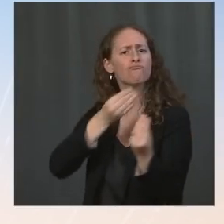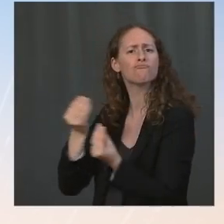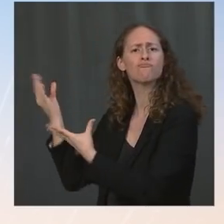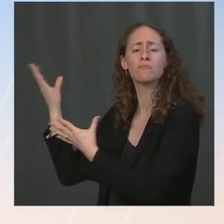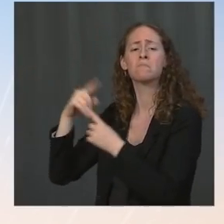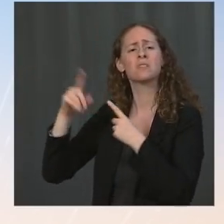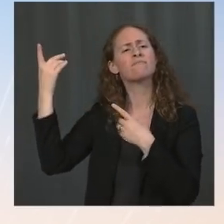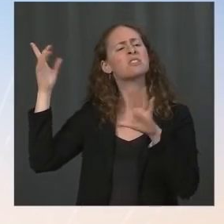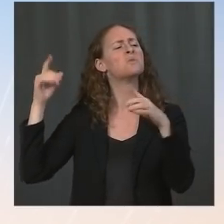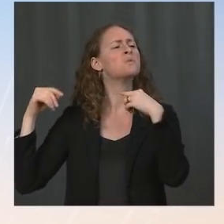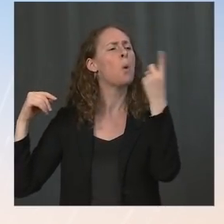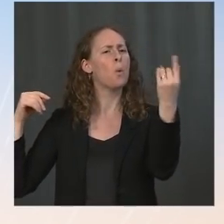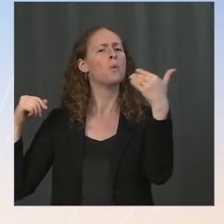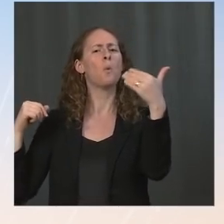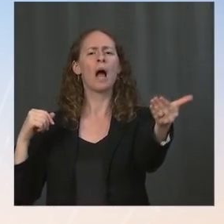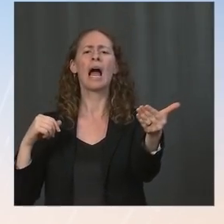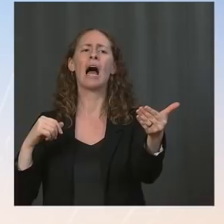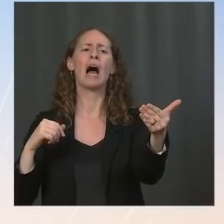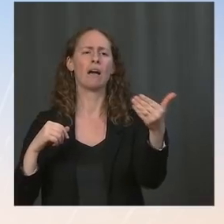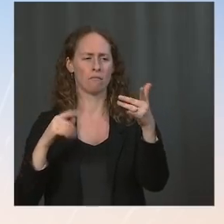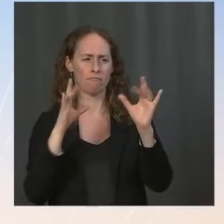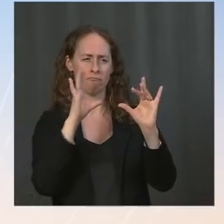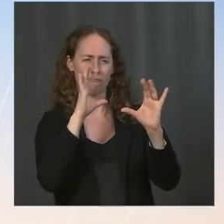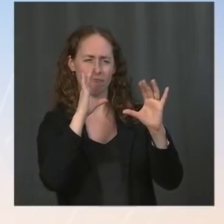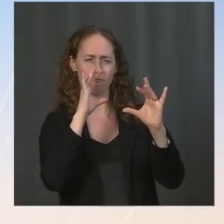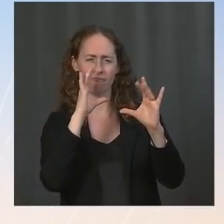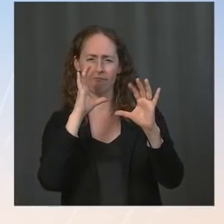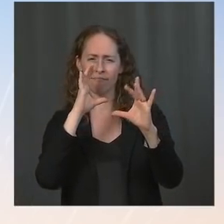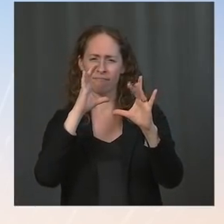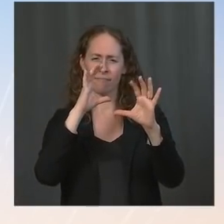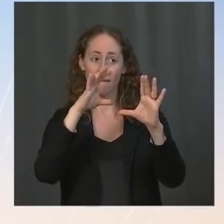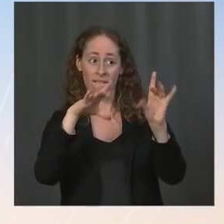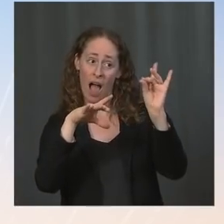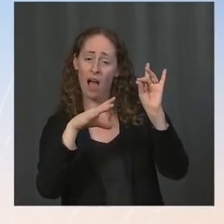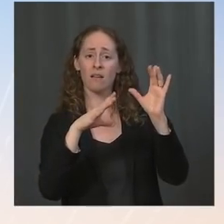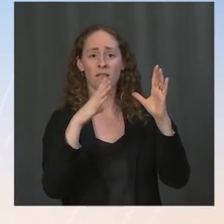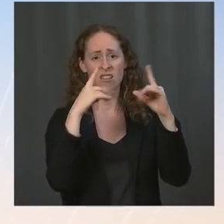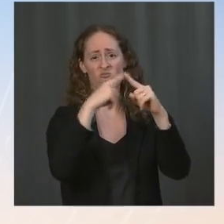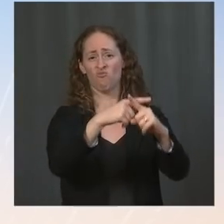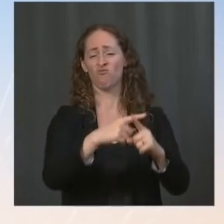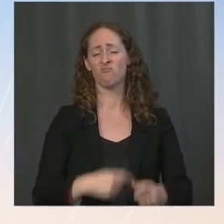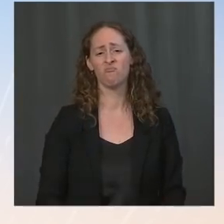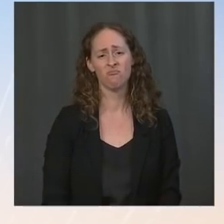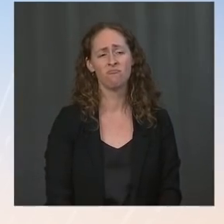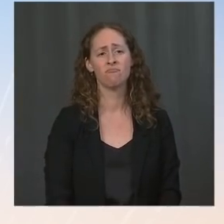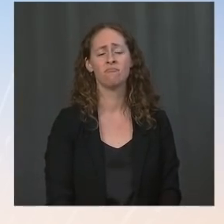who have taken the lives of the men and women serving our country. The Press: Okay. And one more, kind of dealing with dual,